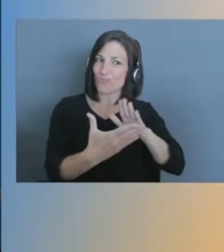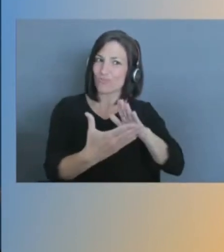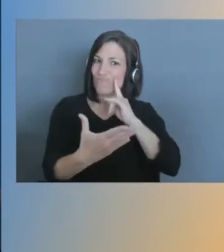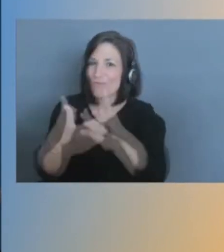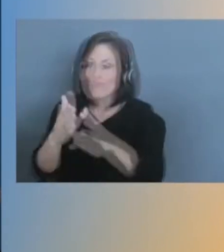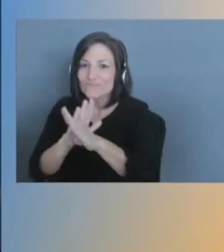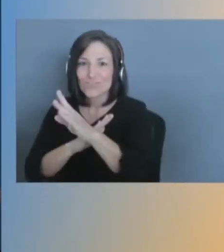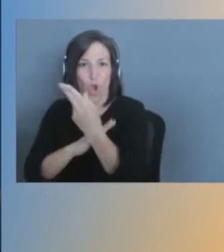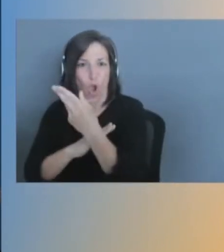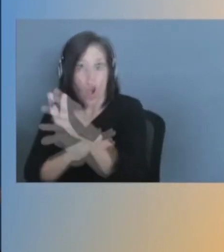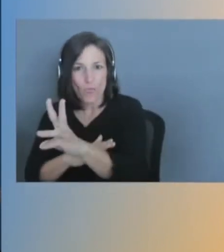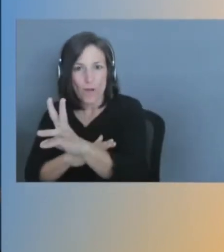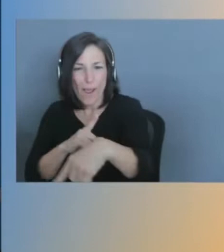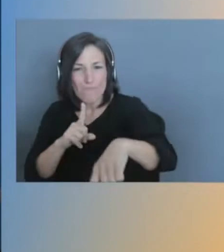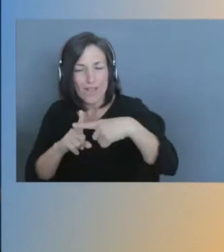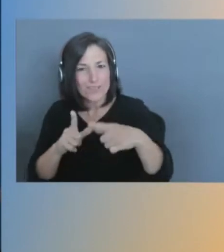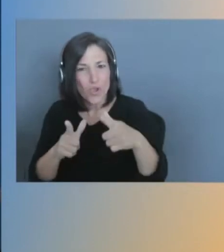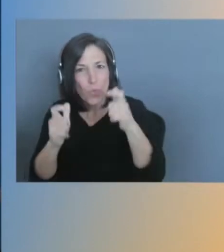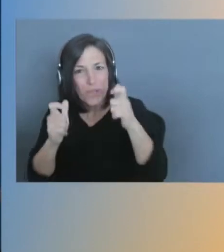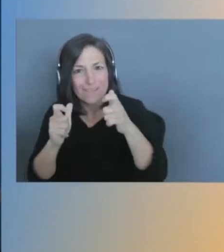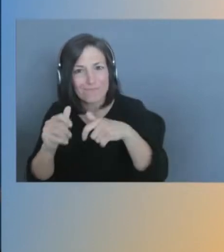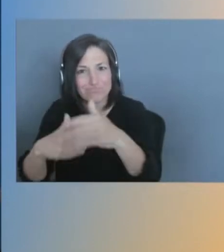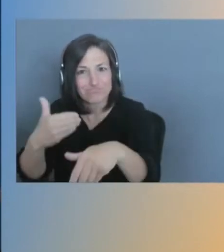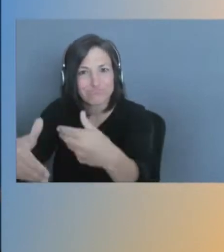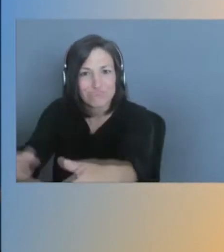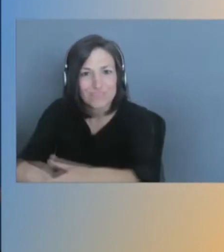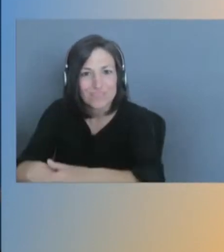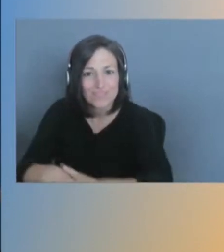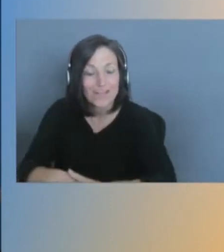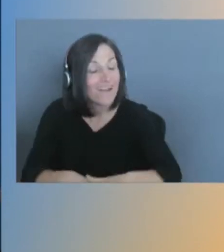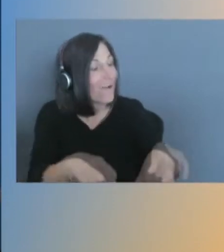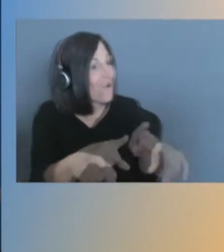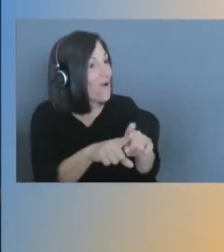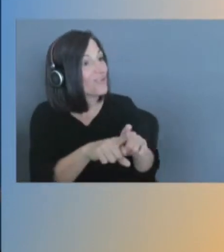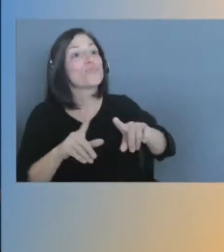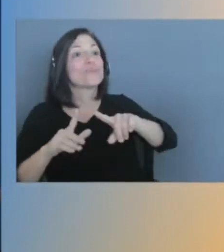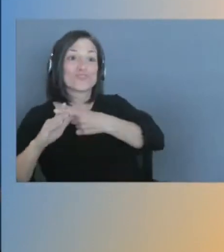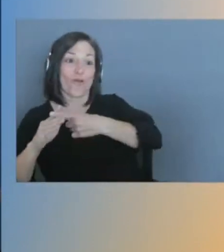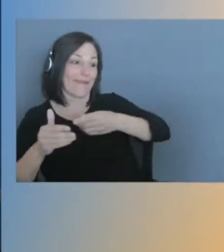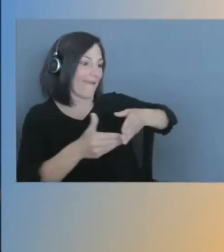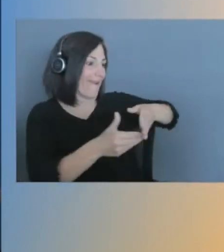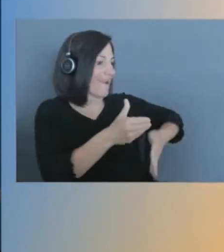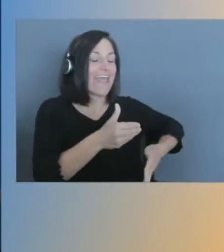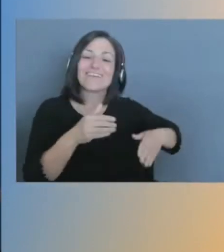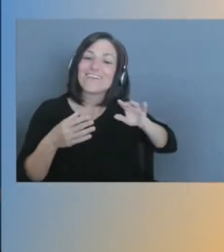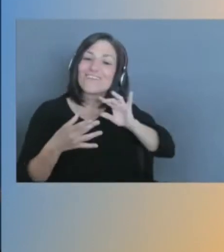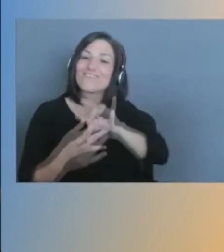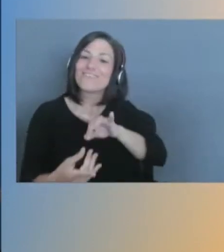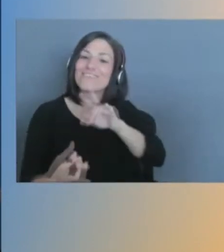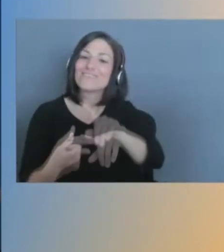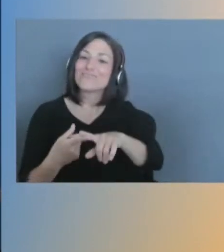And the other thing, he started off and ended his talk by talking about how exciting his job is working at-